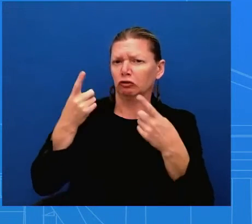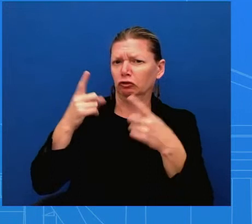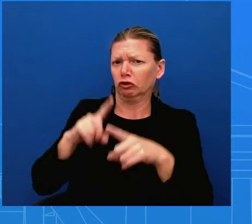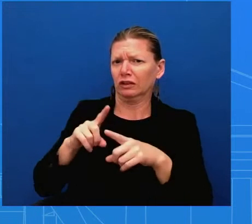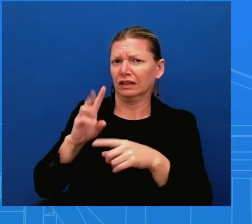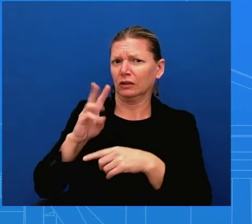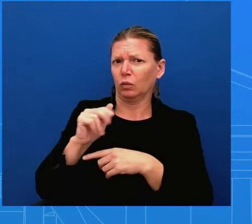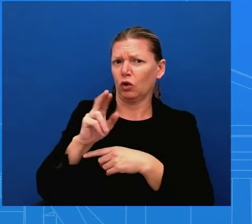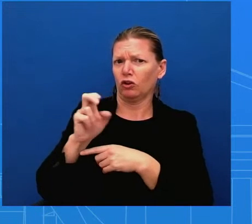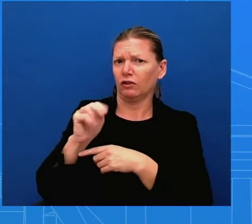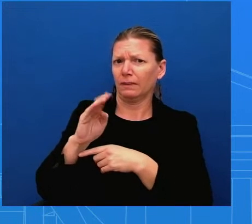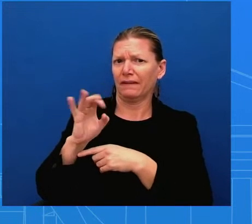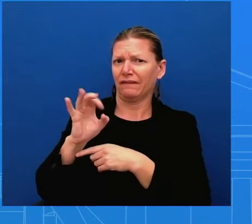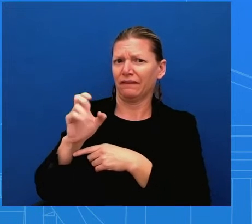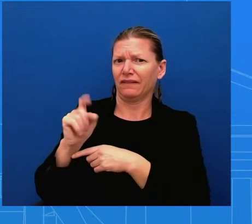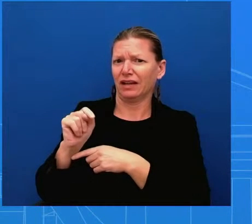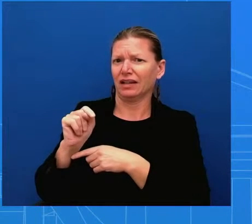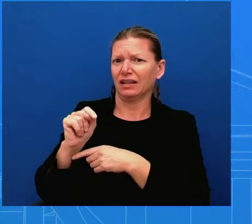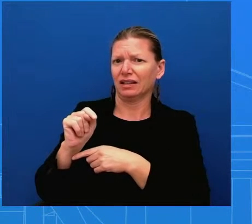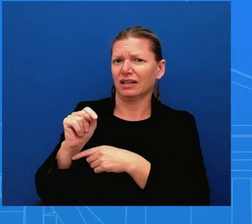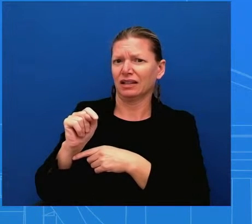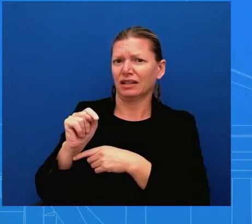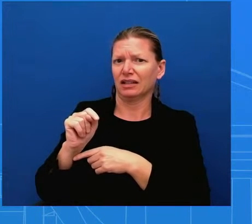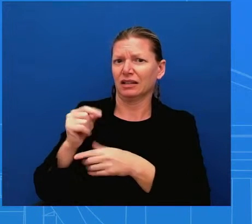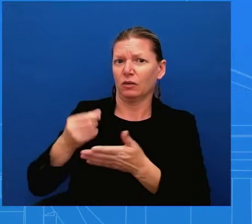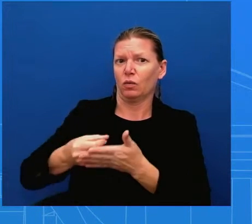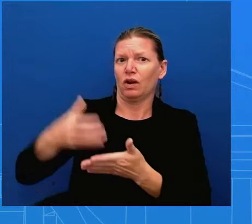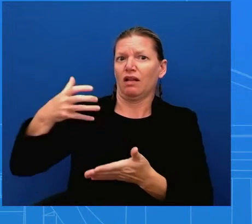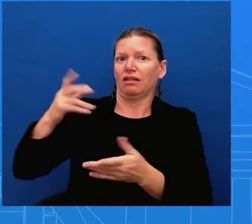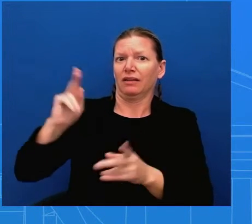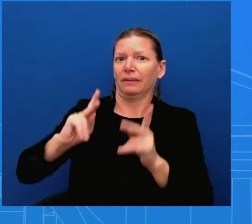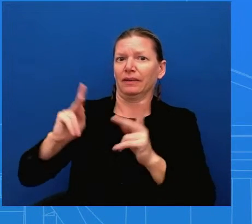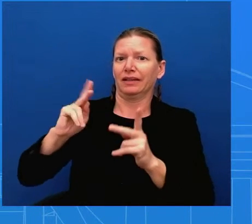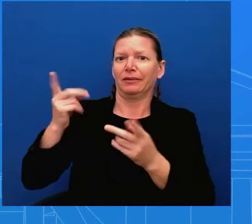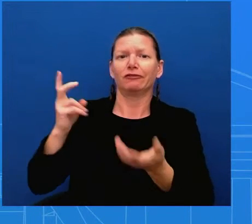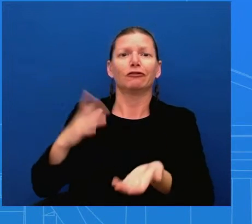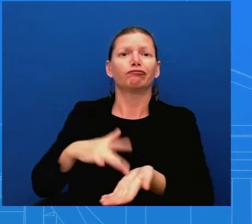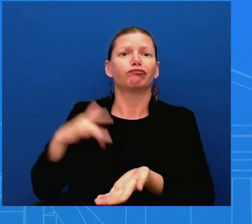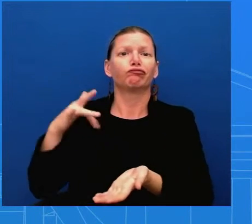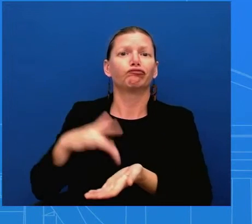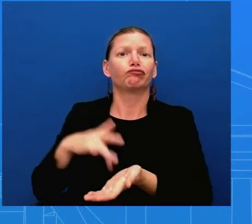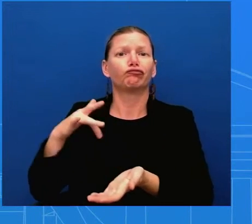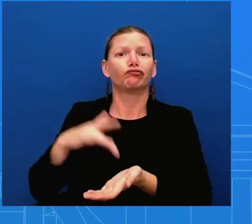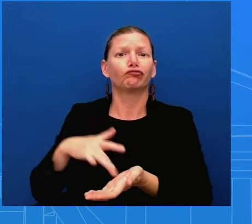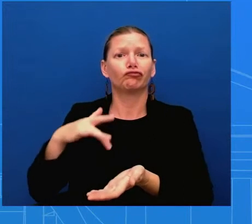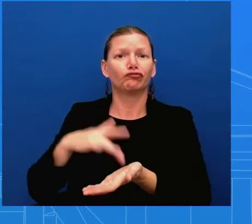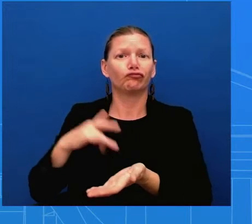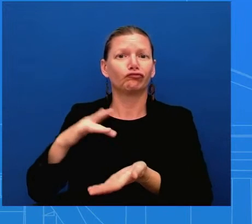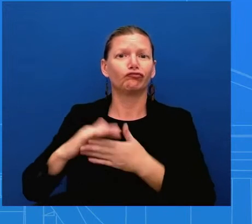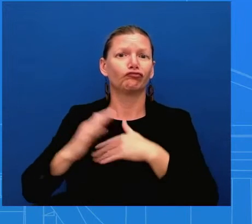which is why the President has a plan to make sure that the wealthiest among us, the billionaires and big corporations,